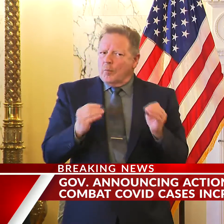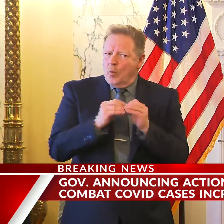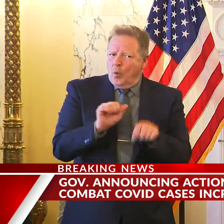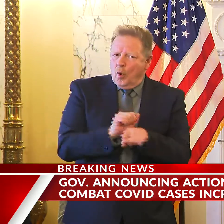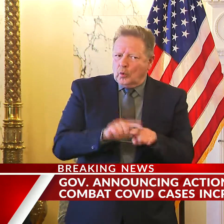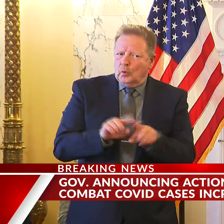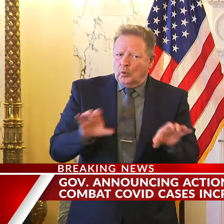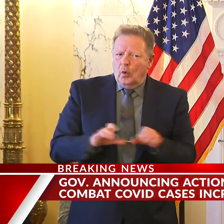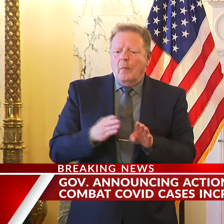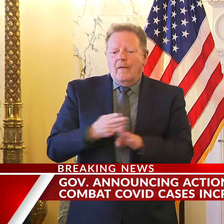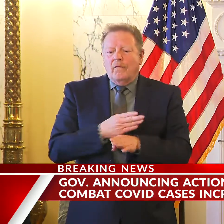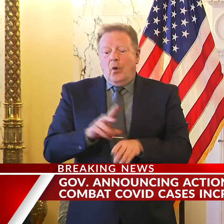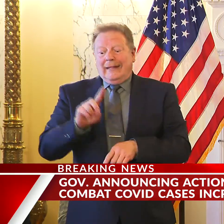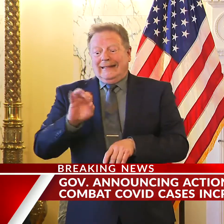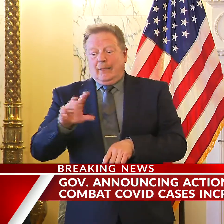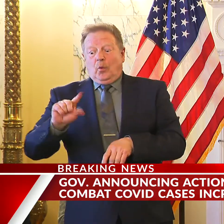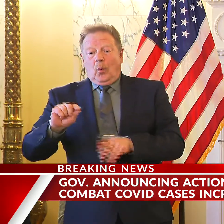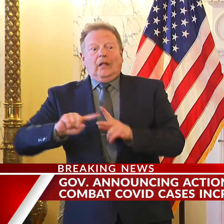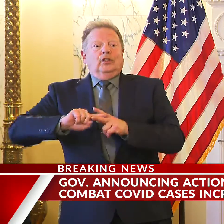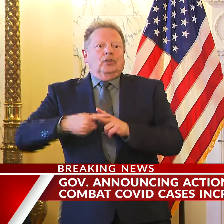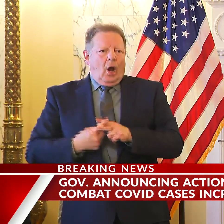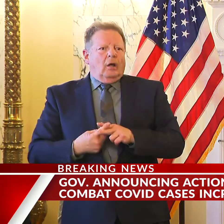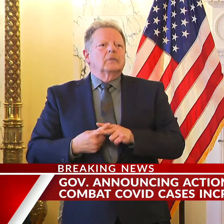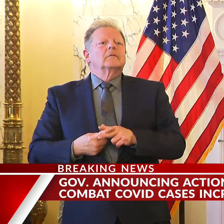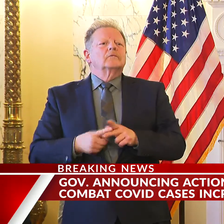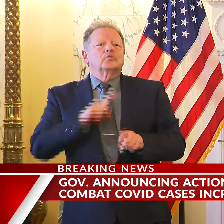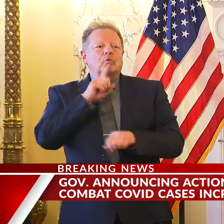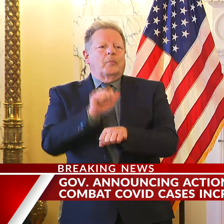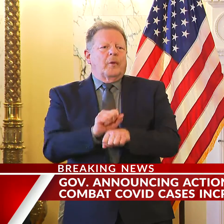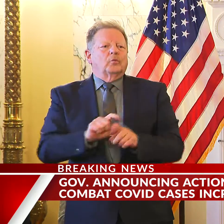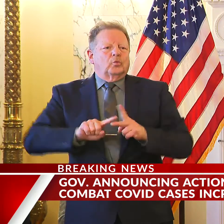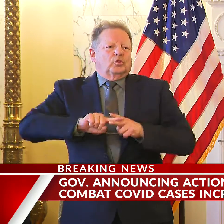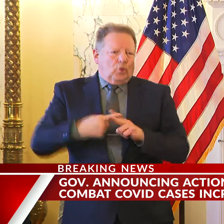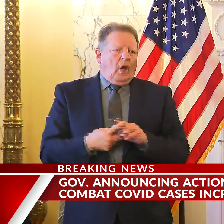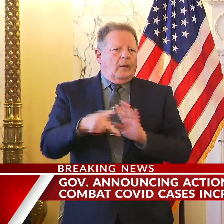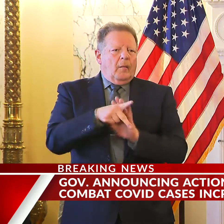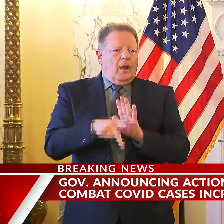RESPONSE TO THIS IS STILL WORK TO BE DONE AND WE'RE GOING TO USE EVERY HOUR THAT WE HAVE A